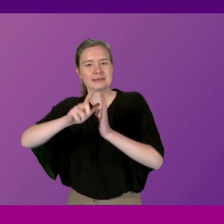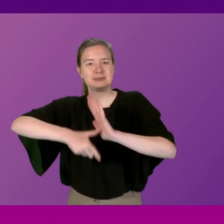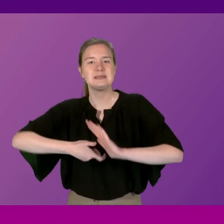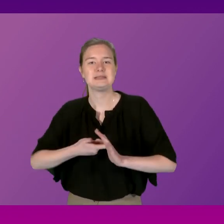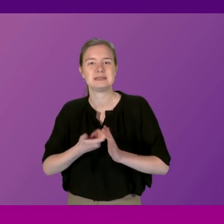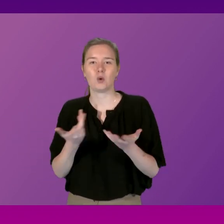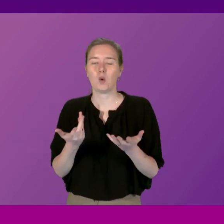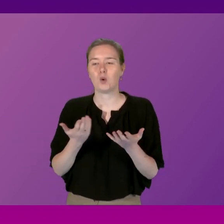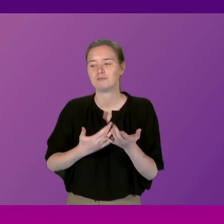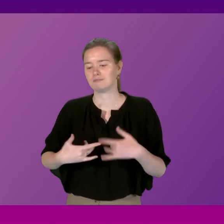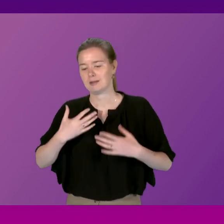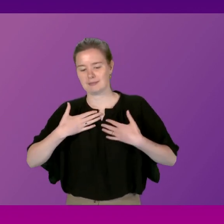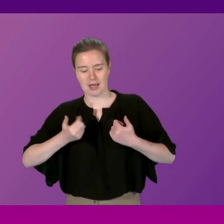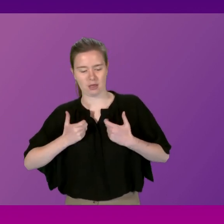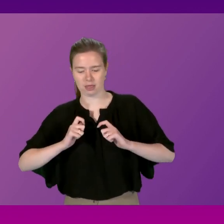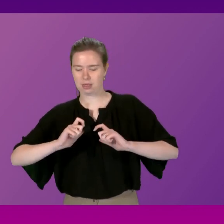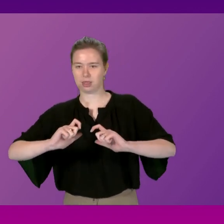or a long-term health problem.